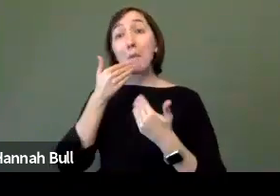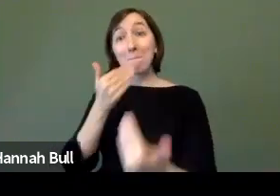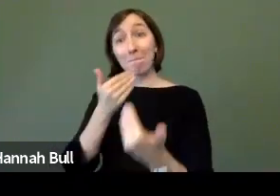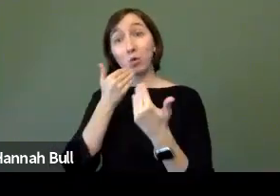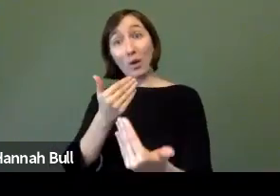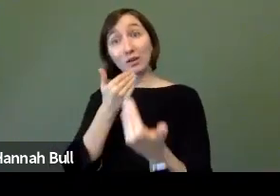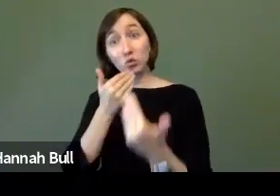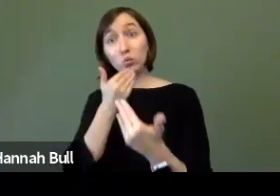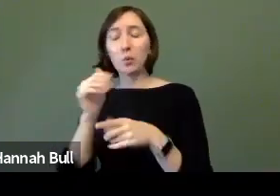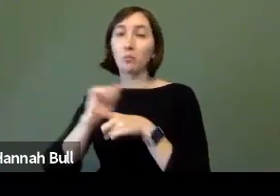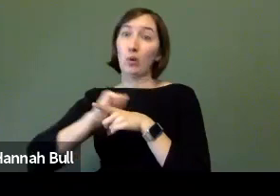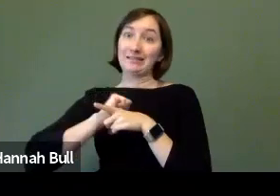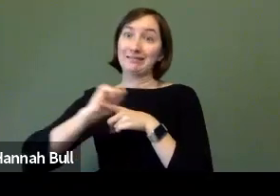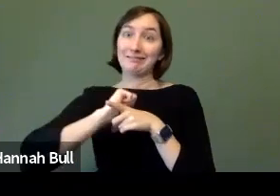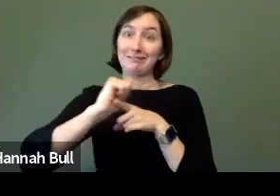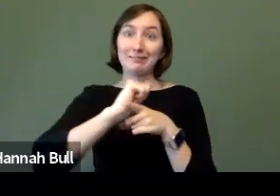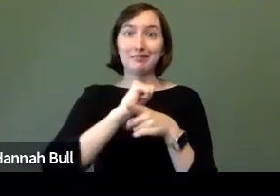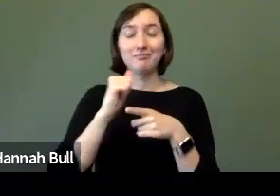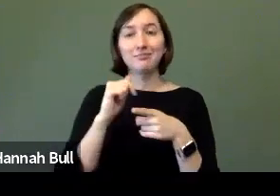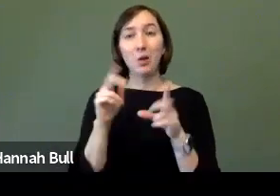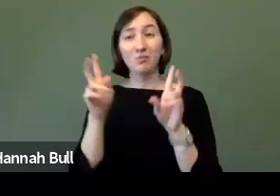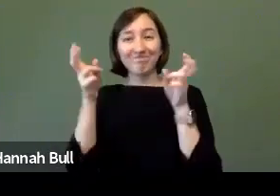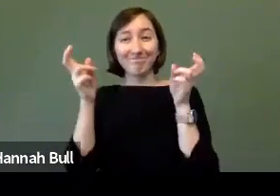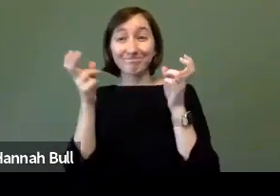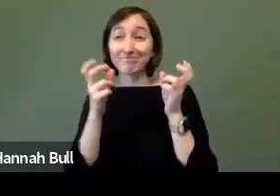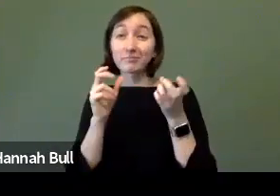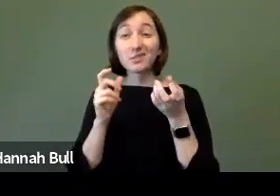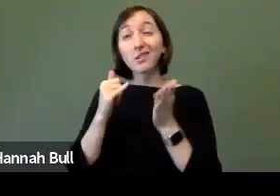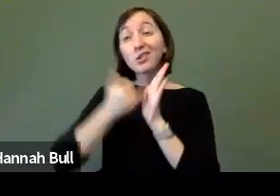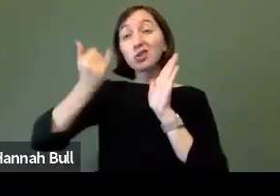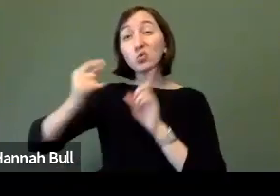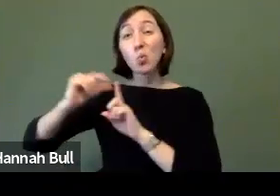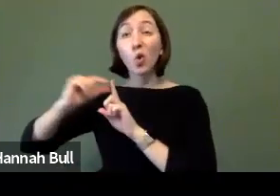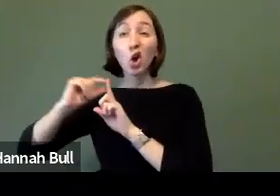I took that directly from the resource here from the American Heart Association.